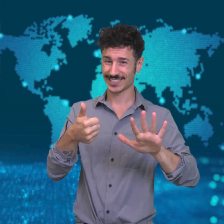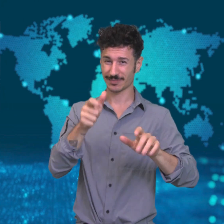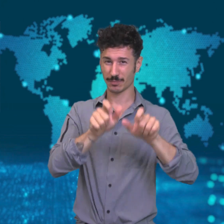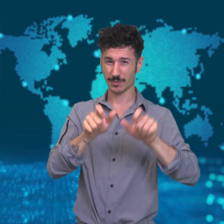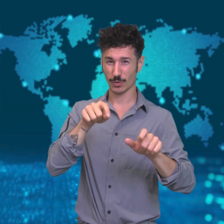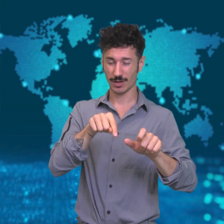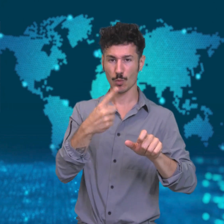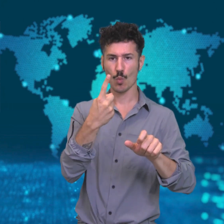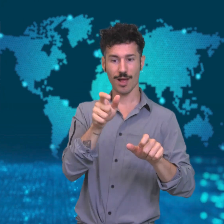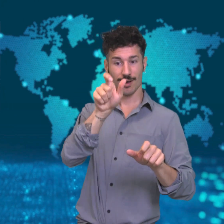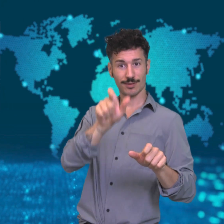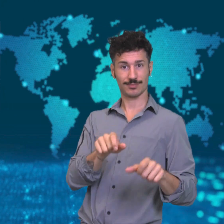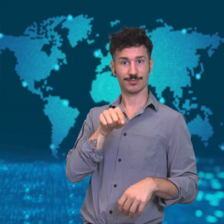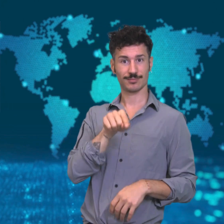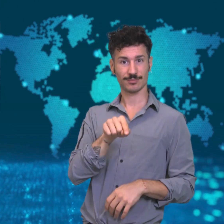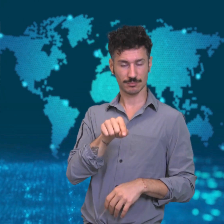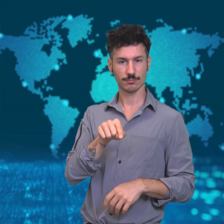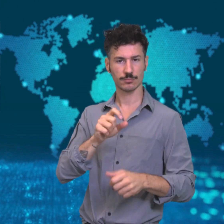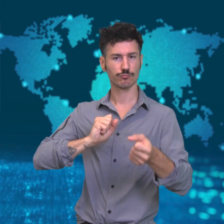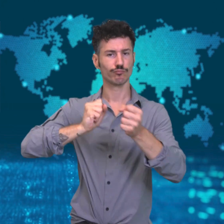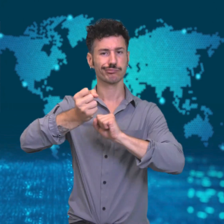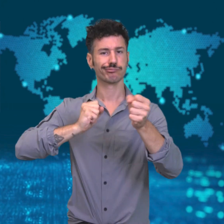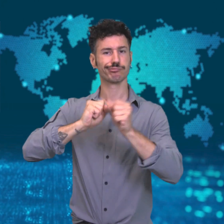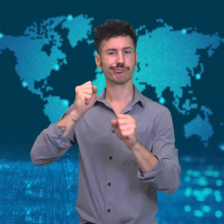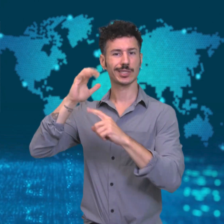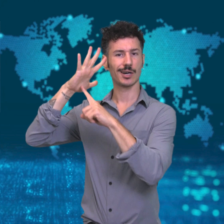and at least 6 people have died.